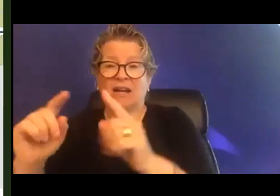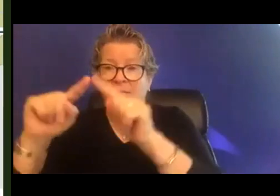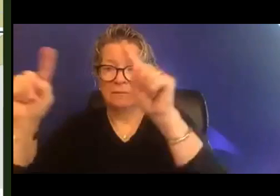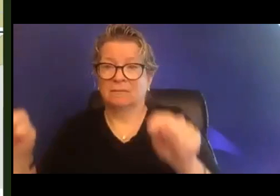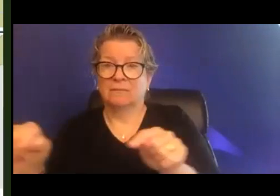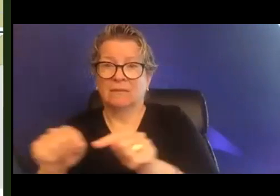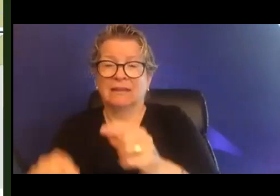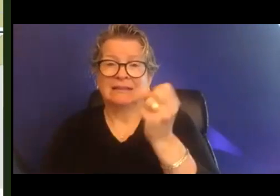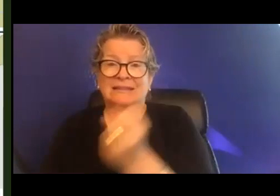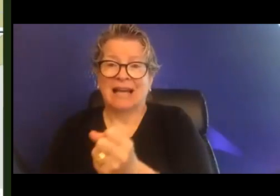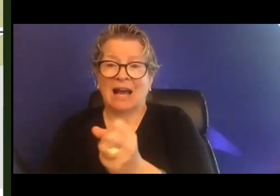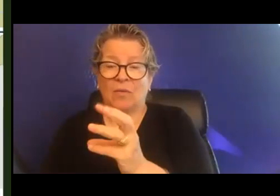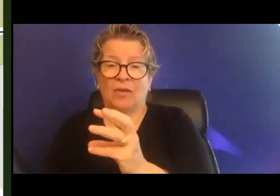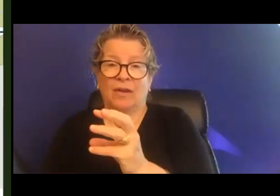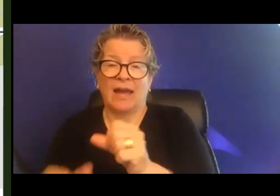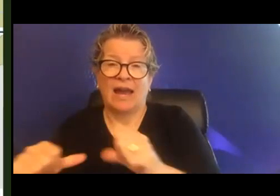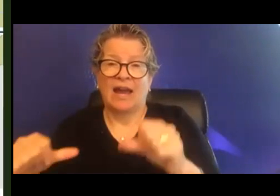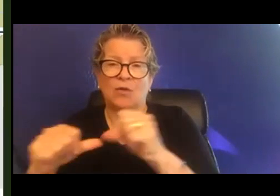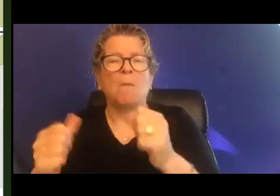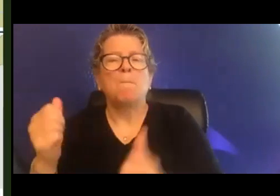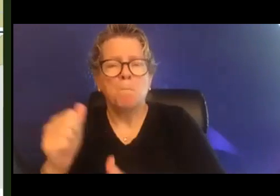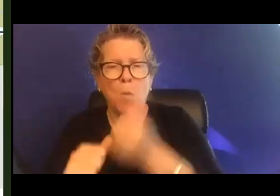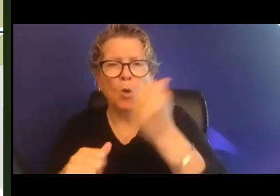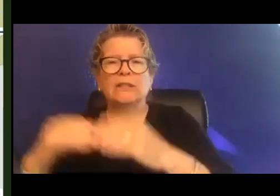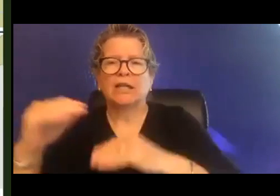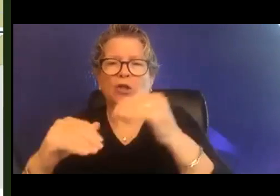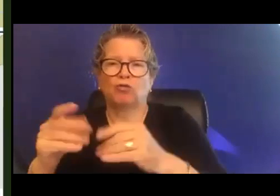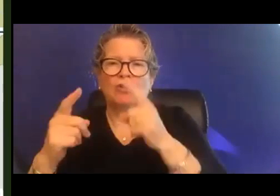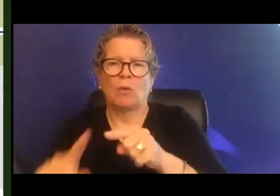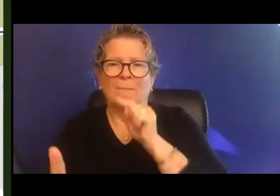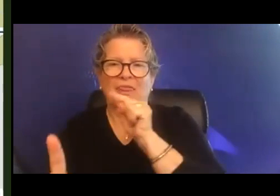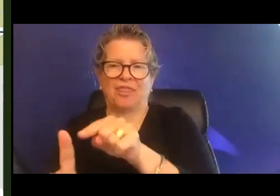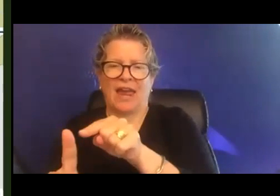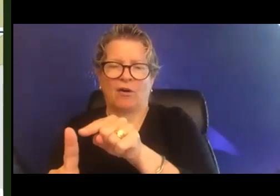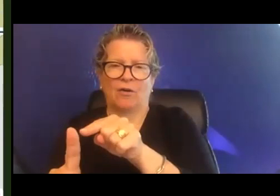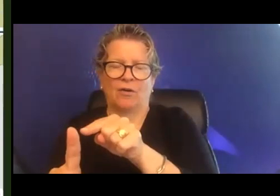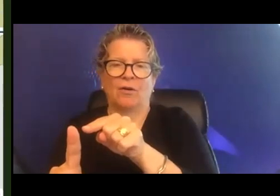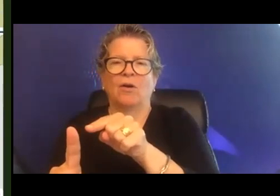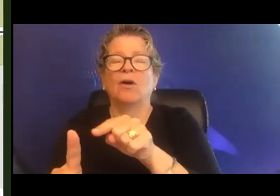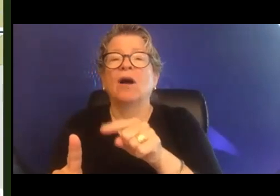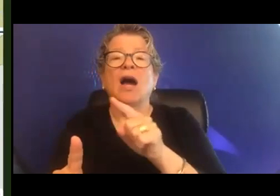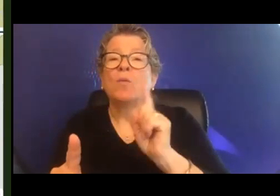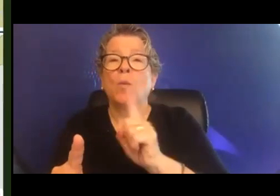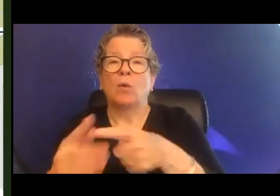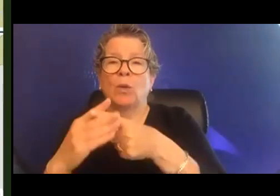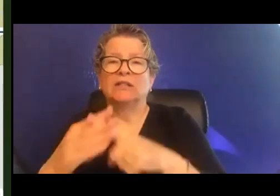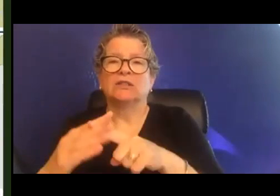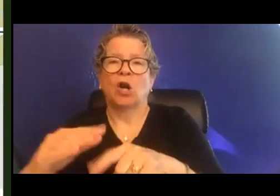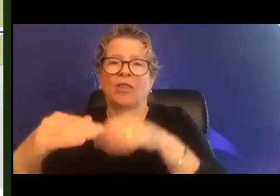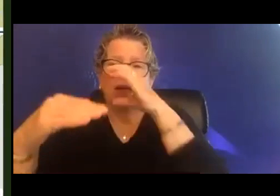This is where most of the construction work will take place throughout the project and where the entry point for our tunneling operation is.